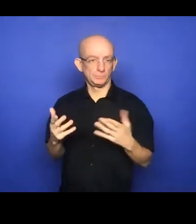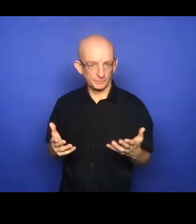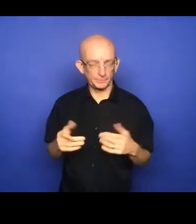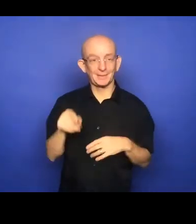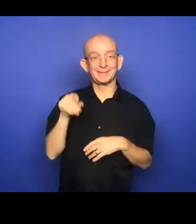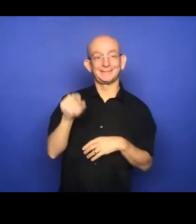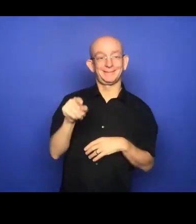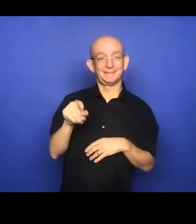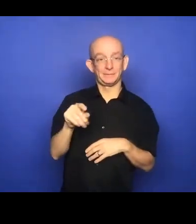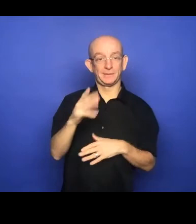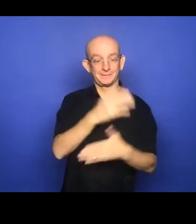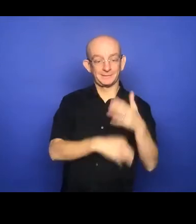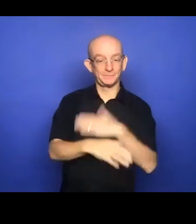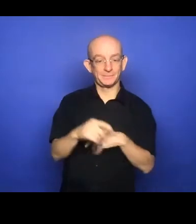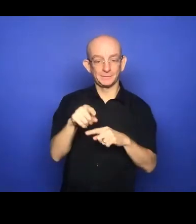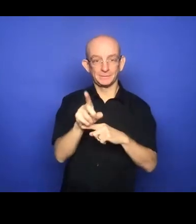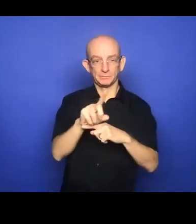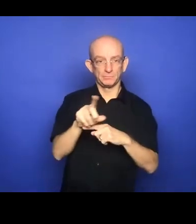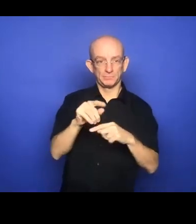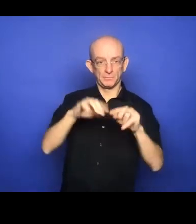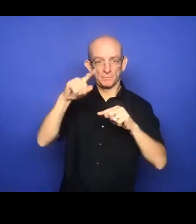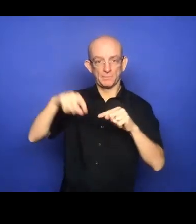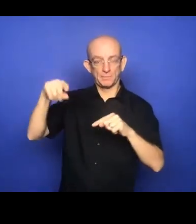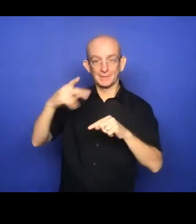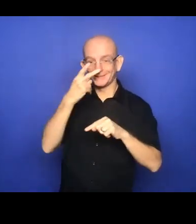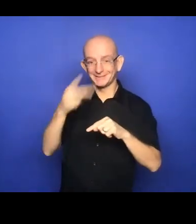shall be published that shall look on various indicators such as access to